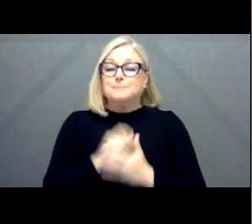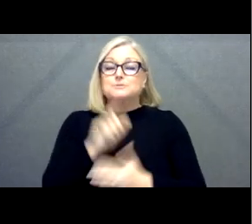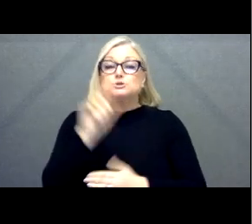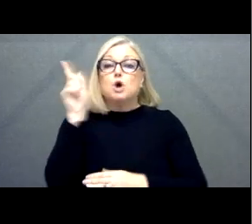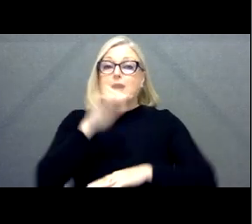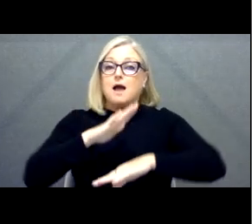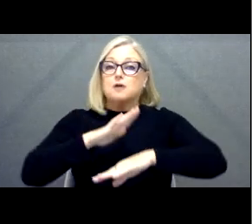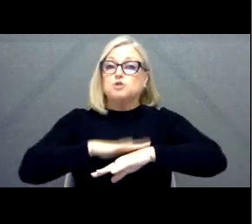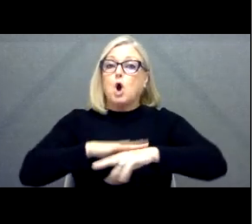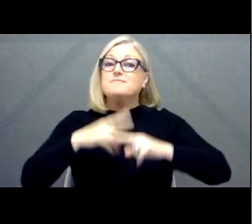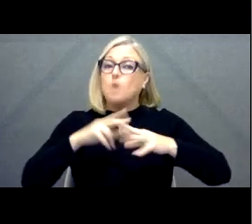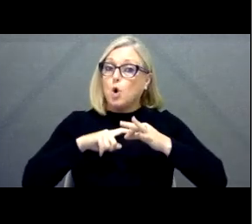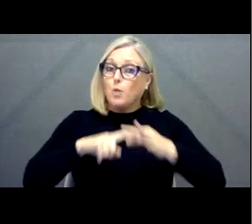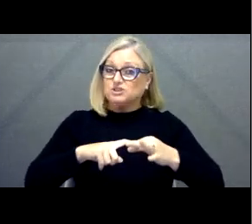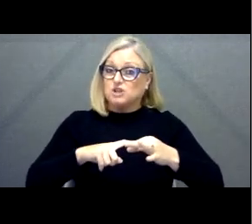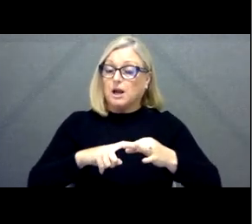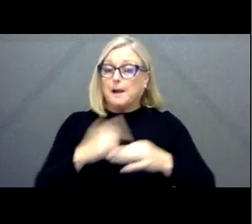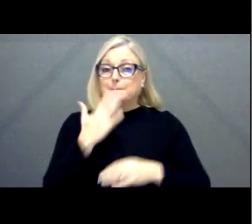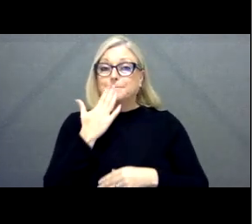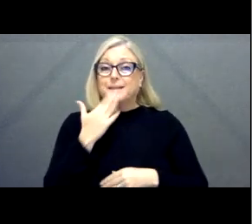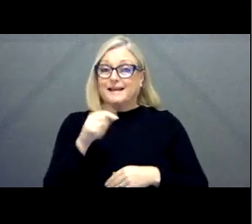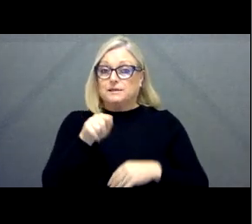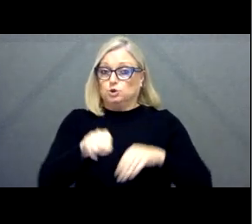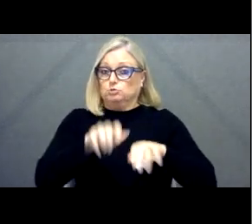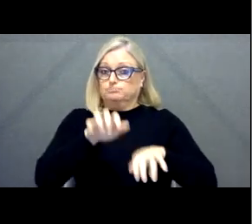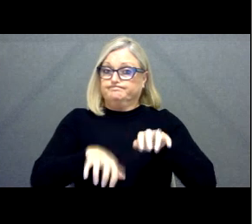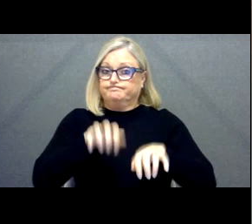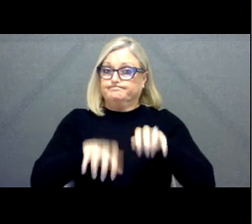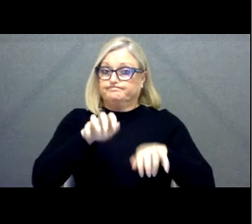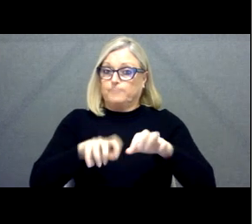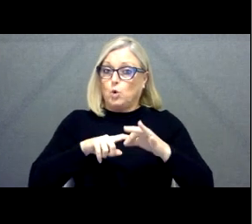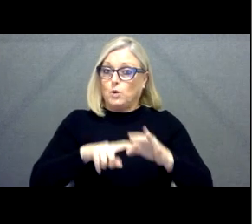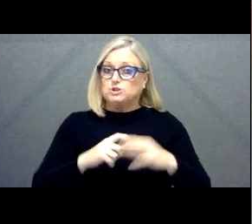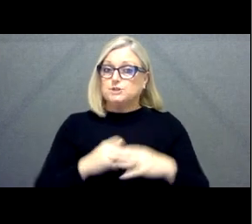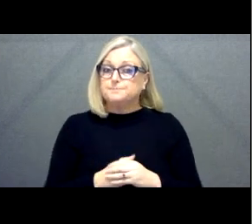screen and we'll ask those of the presenters um I'm just having a quick look at the tab now to see